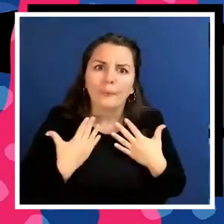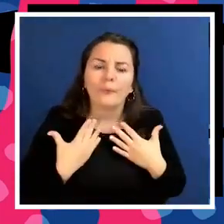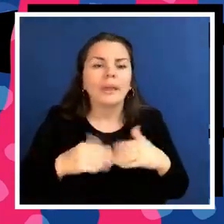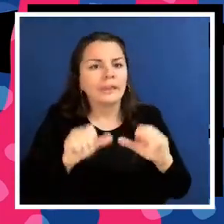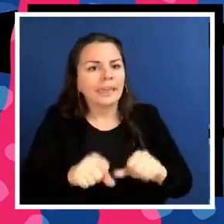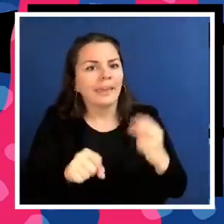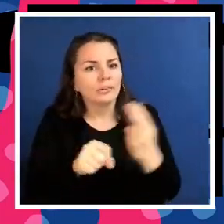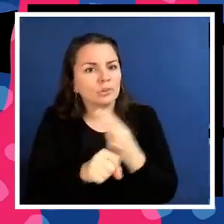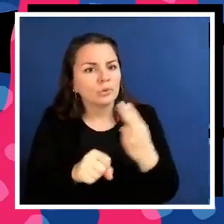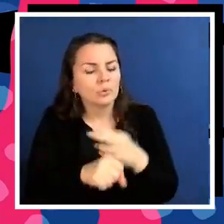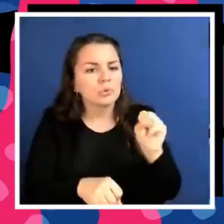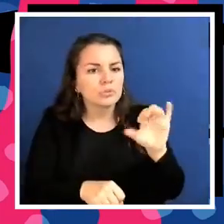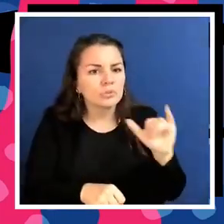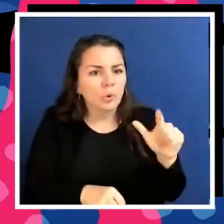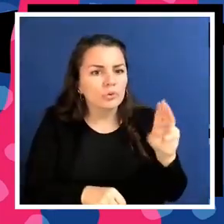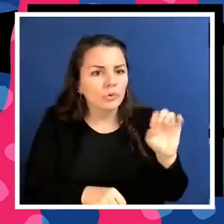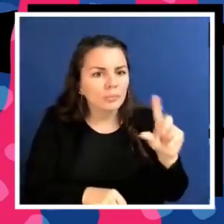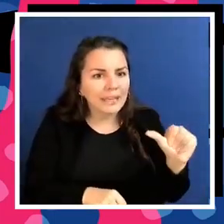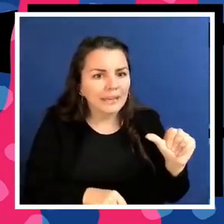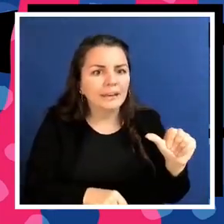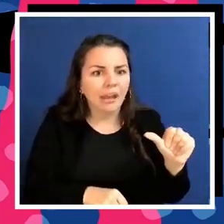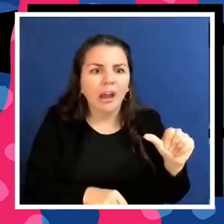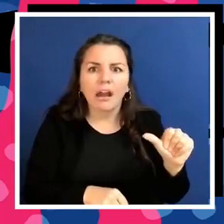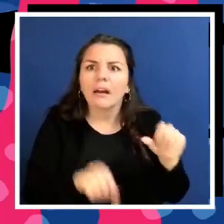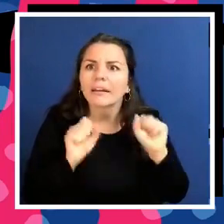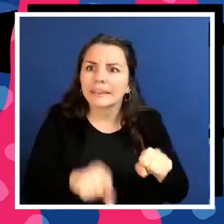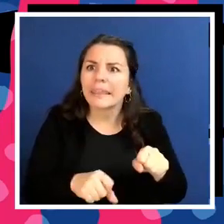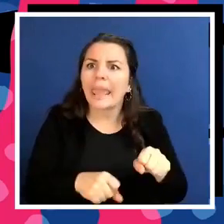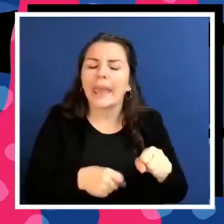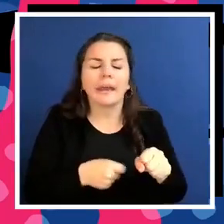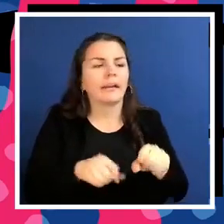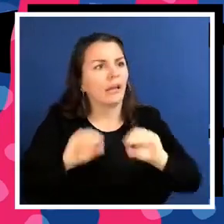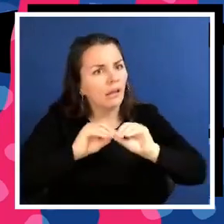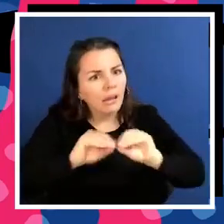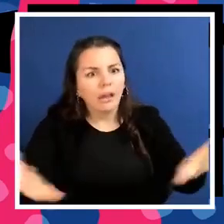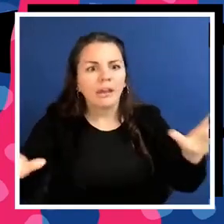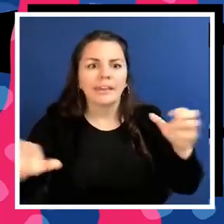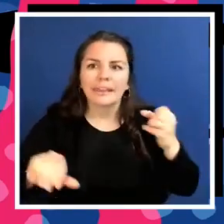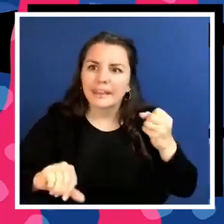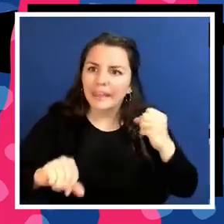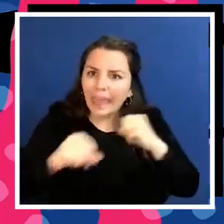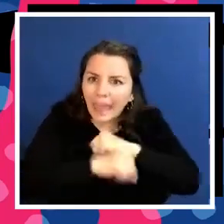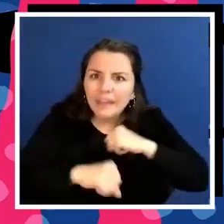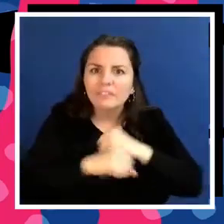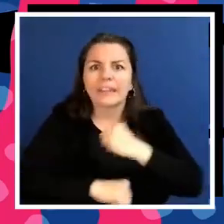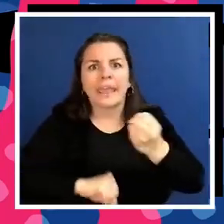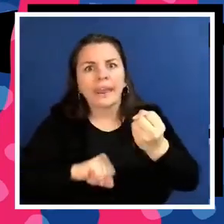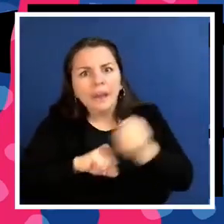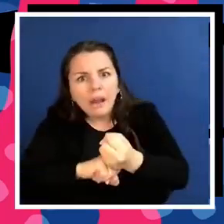CHILDHOOD POVERTY IN HALF. I MIGHT NOT UNDERSTAND TIK TOK. WATCHING THOSE TIK TOK VERSE